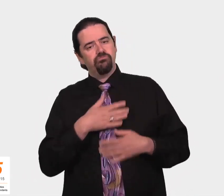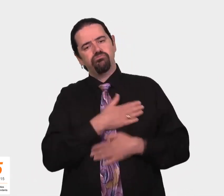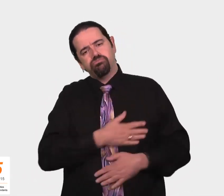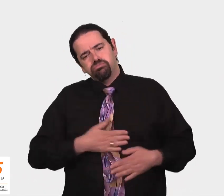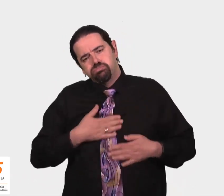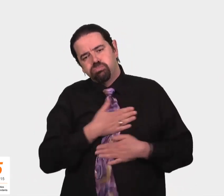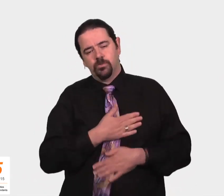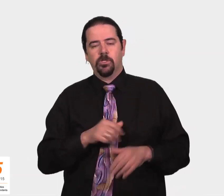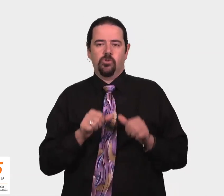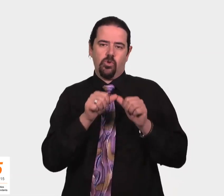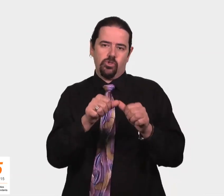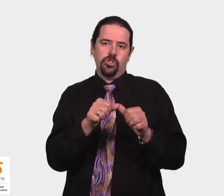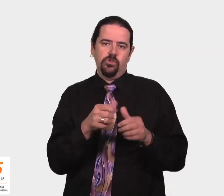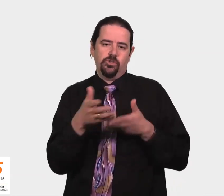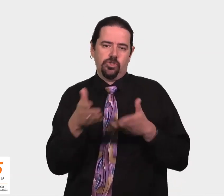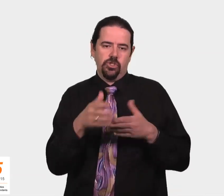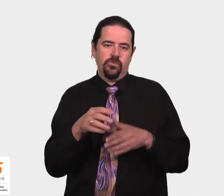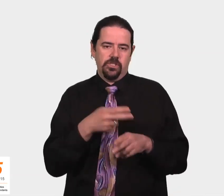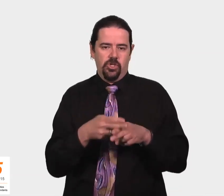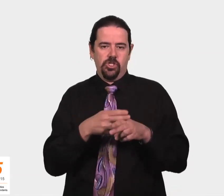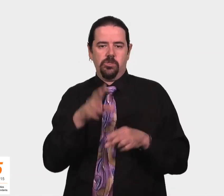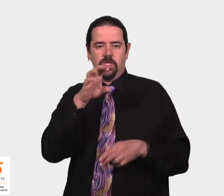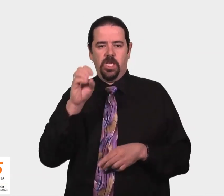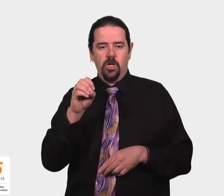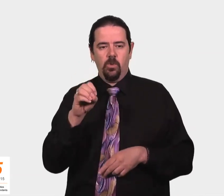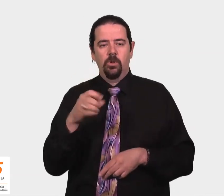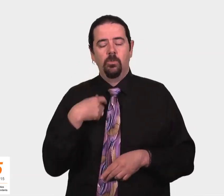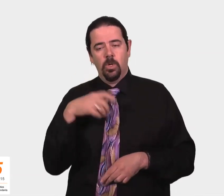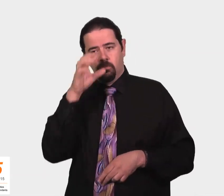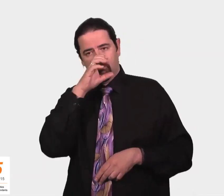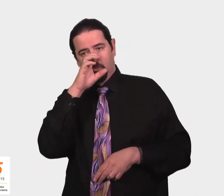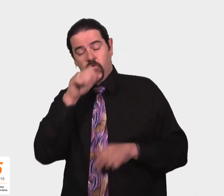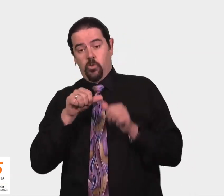while the search for a permanent CEO is underway.